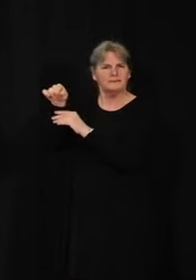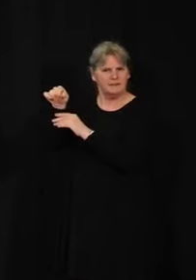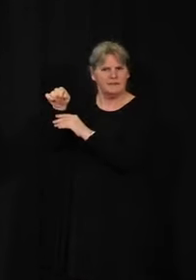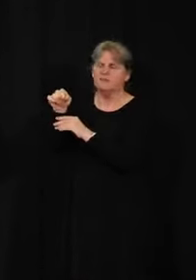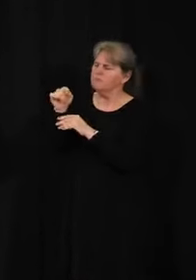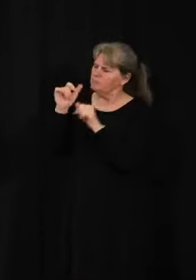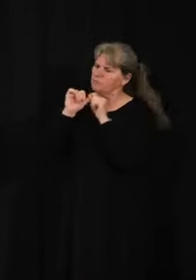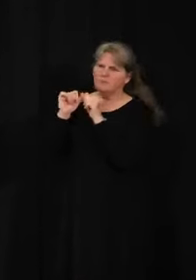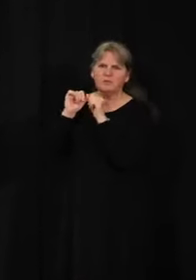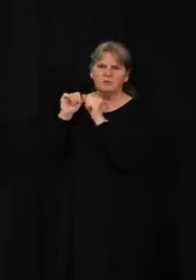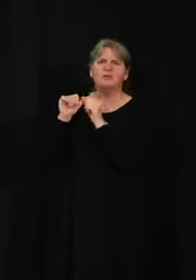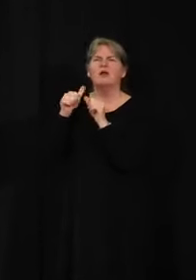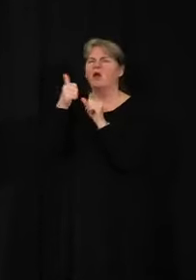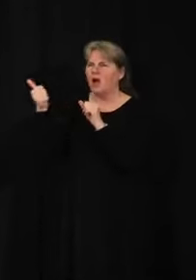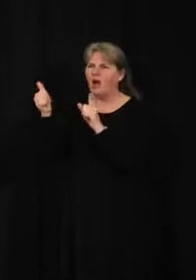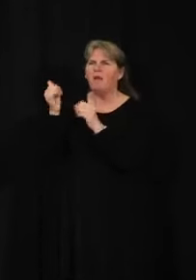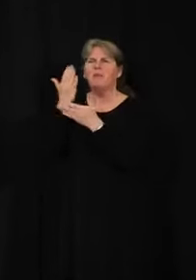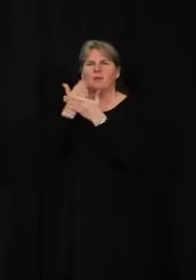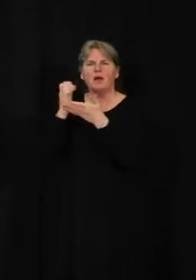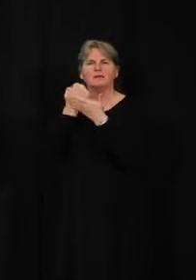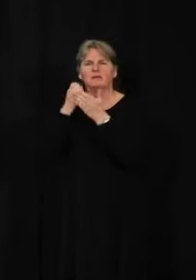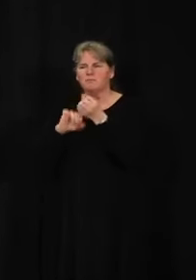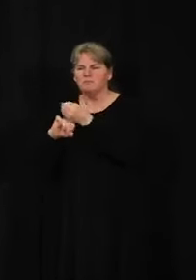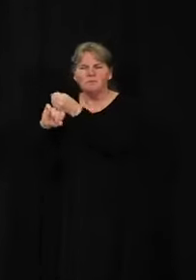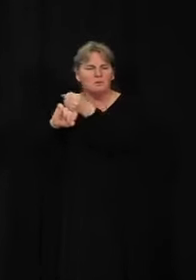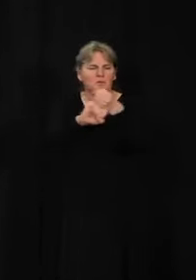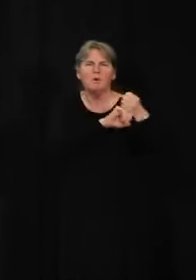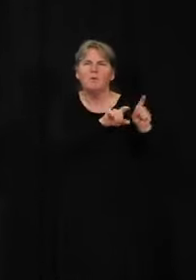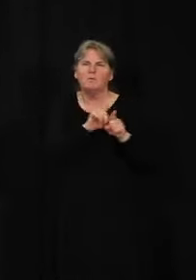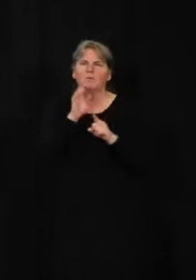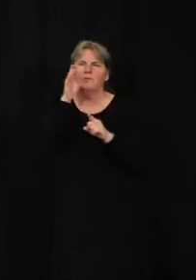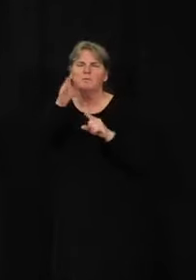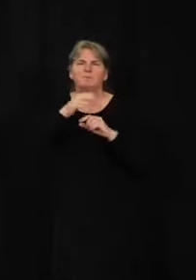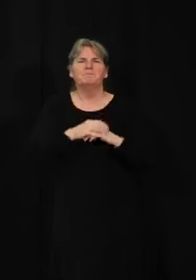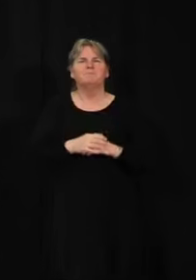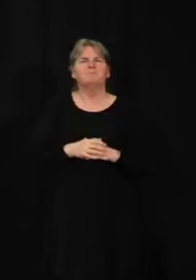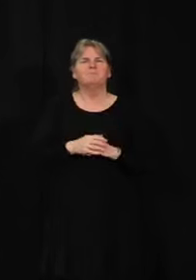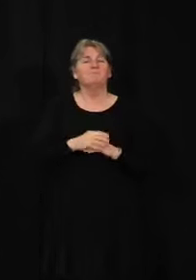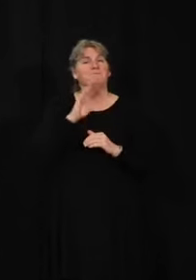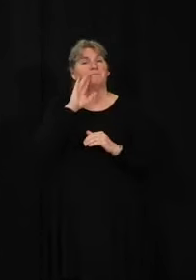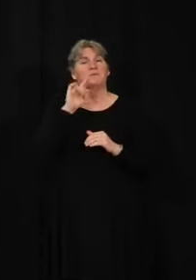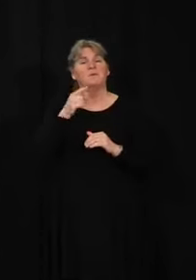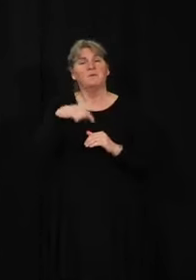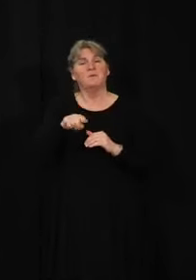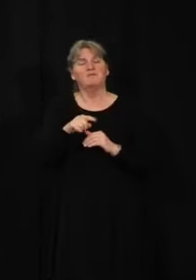and we will continue to support other areas of the economy as well. Again, it has been great to see